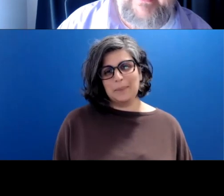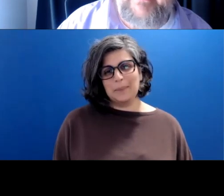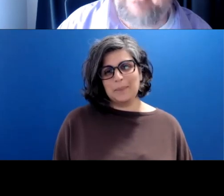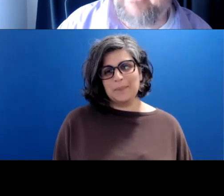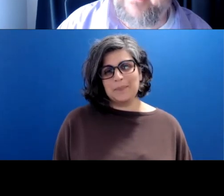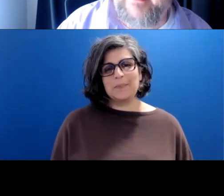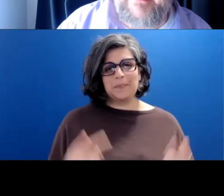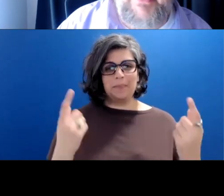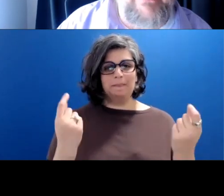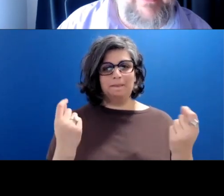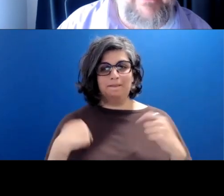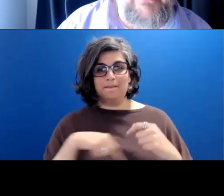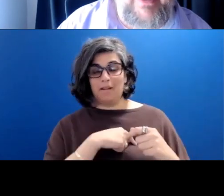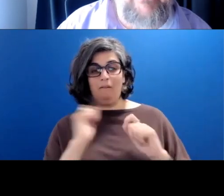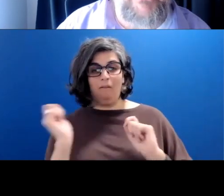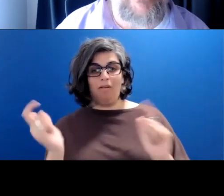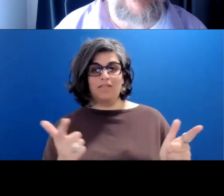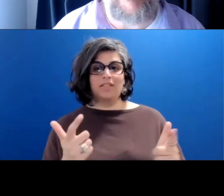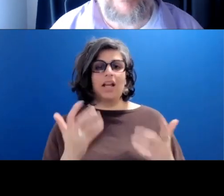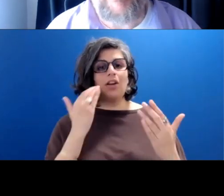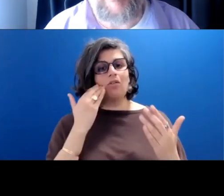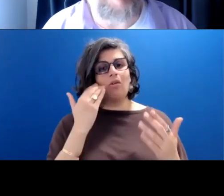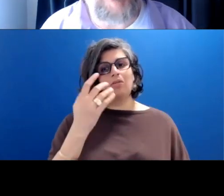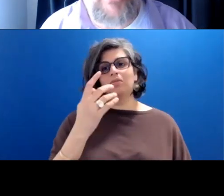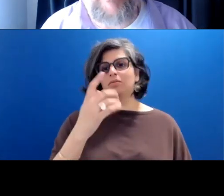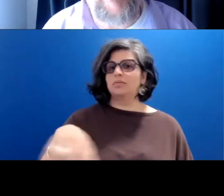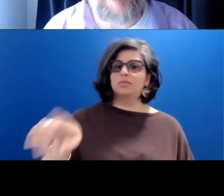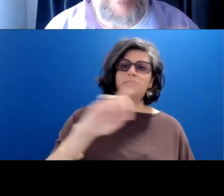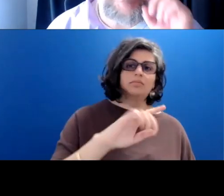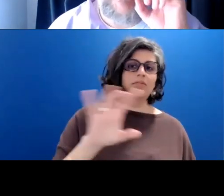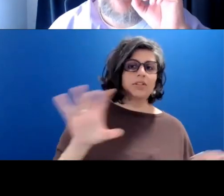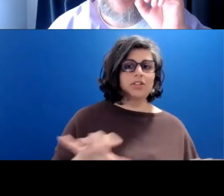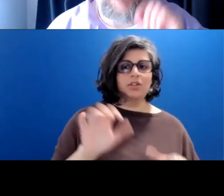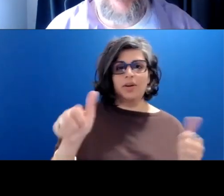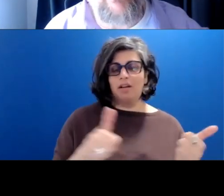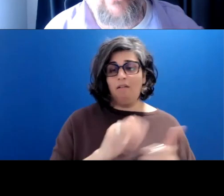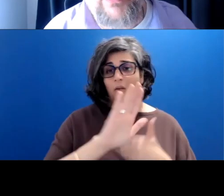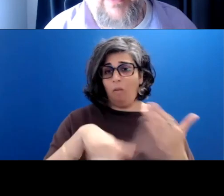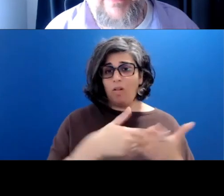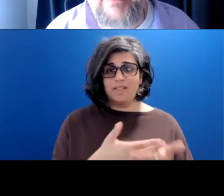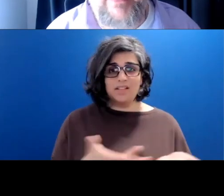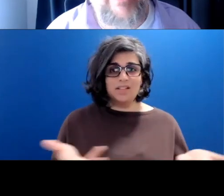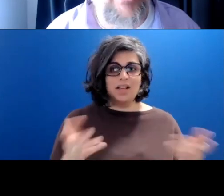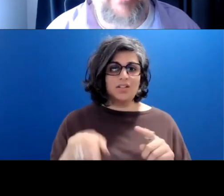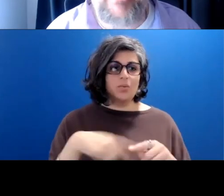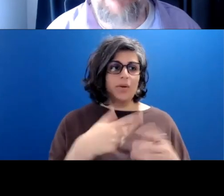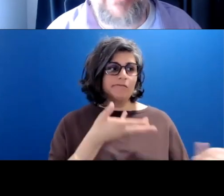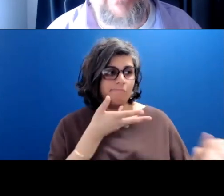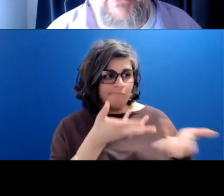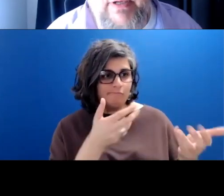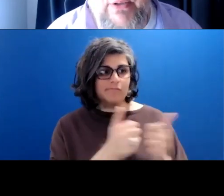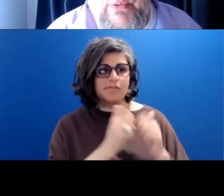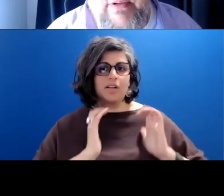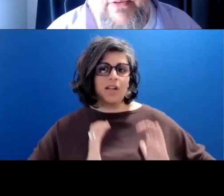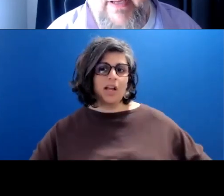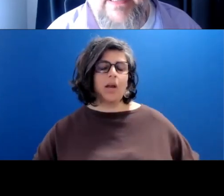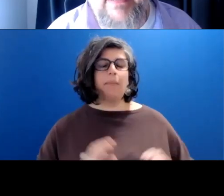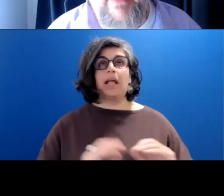And again, I know that a lot of you are doing all of these things when you work with clients, but you know, again, being clear with your clients